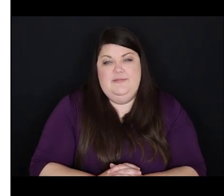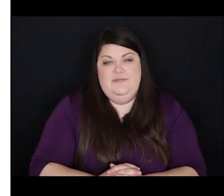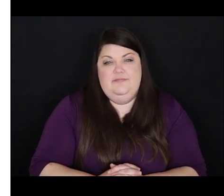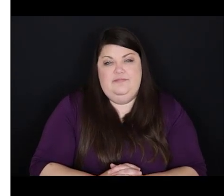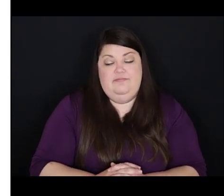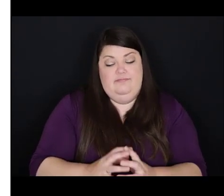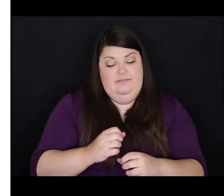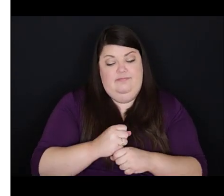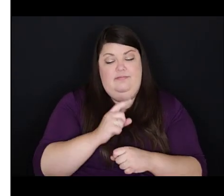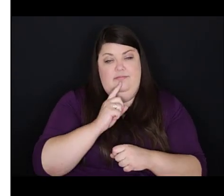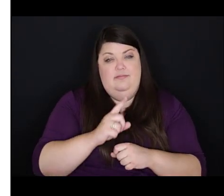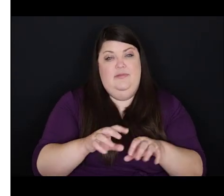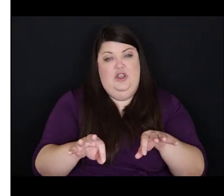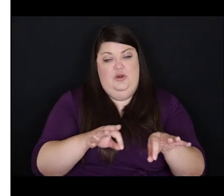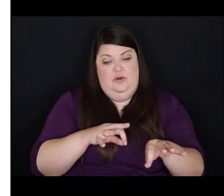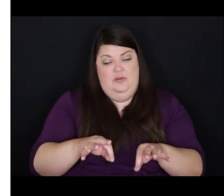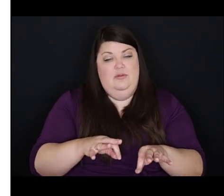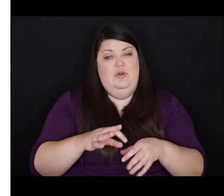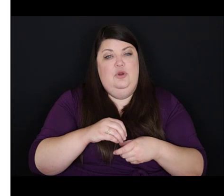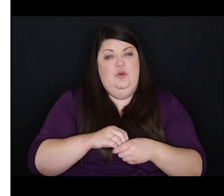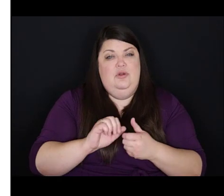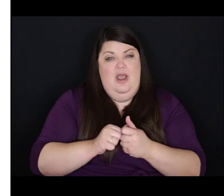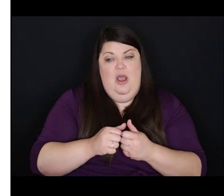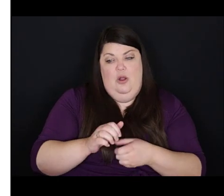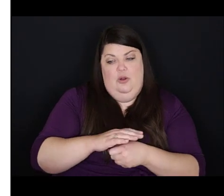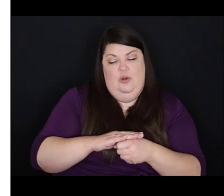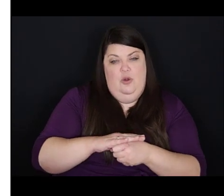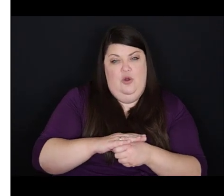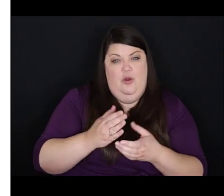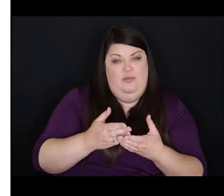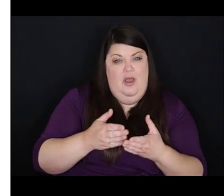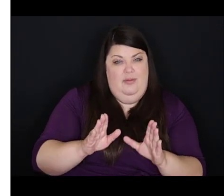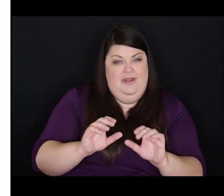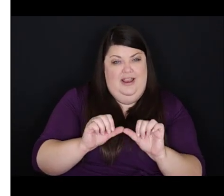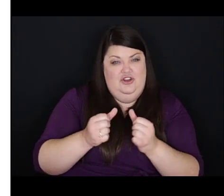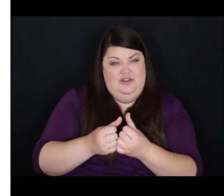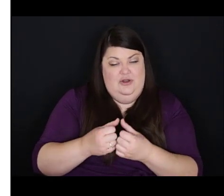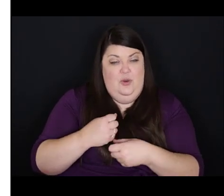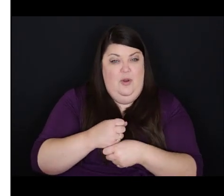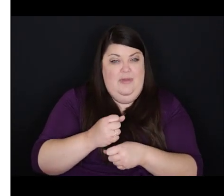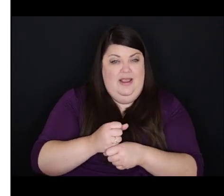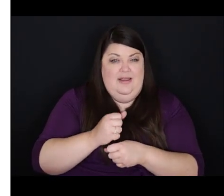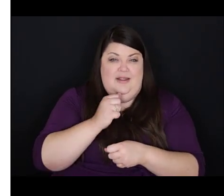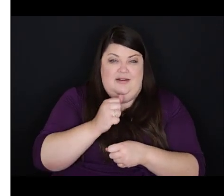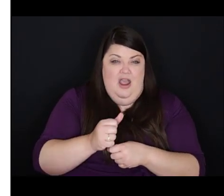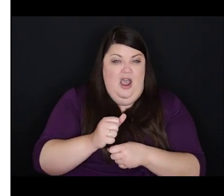public agency will make the non-Federal share funds available to the VR agency;